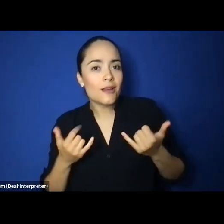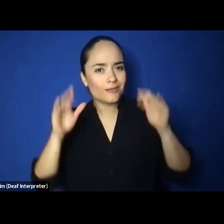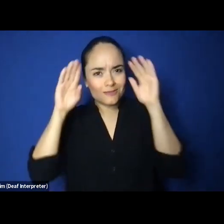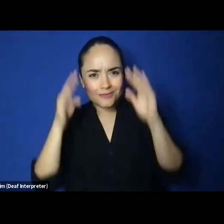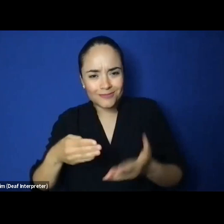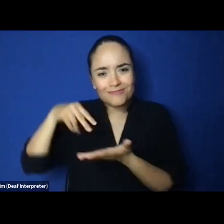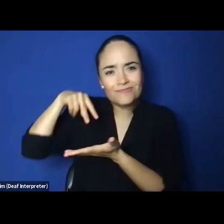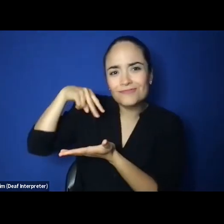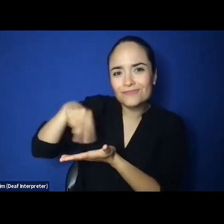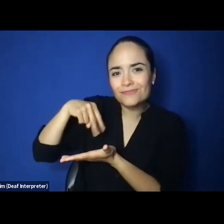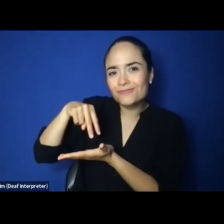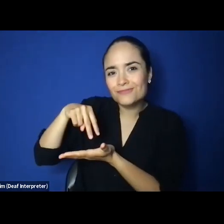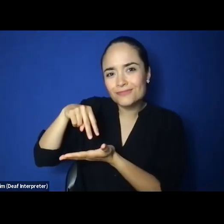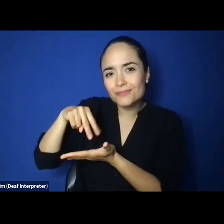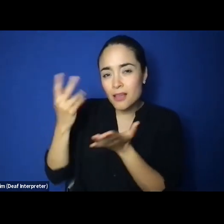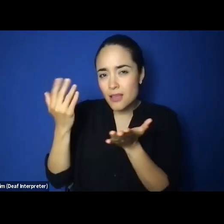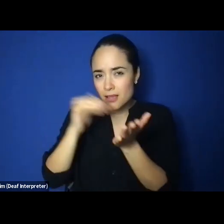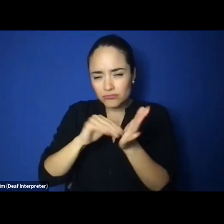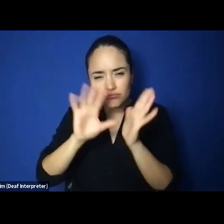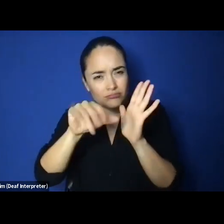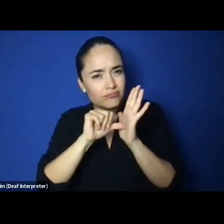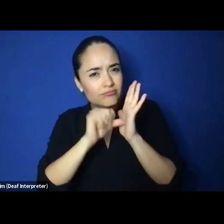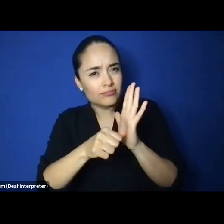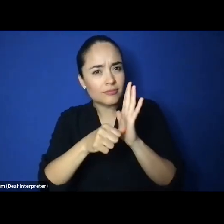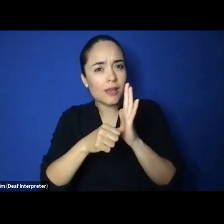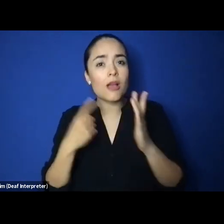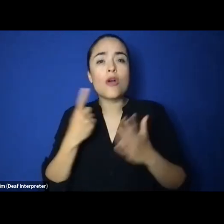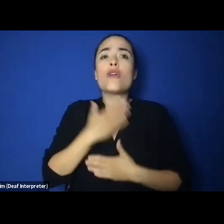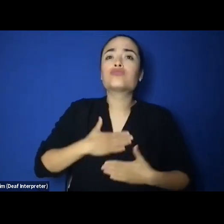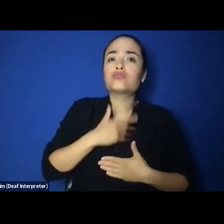going to encourage you to jump up and dance with us. I'm going to jump up and dance as well. We're